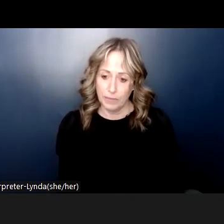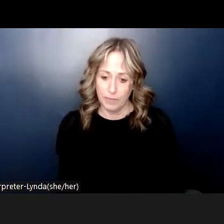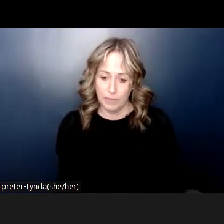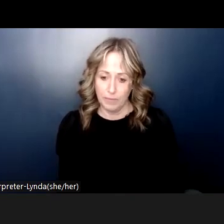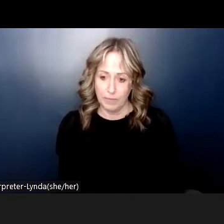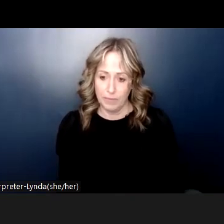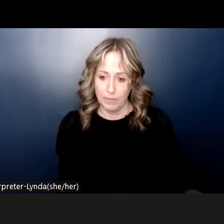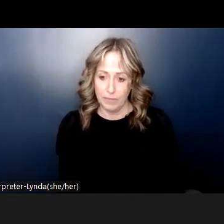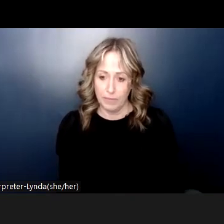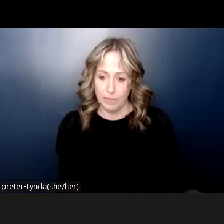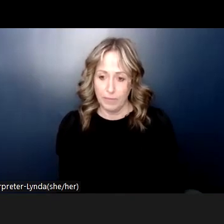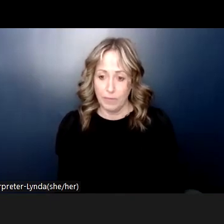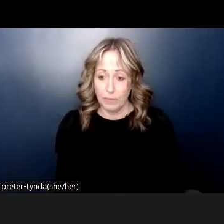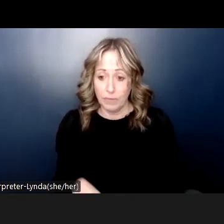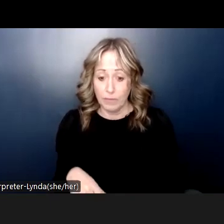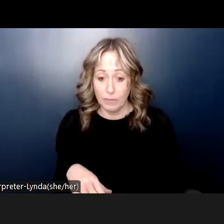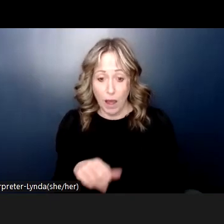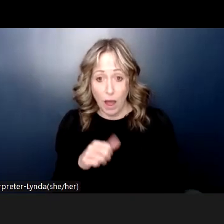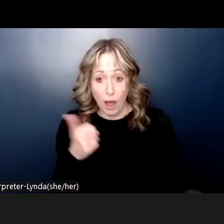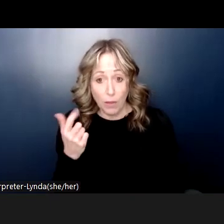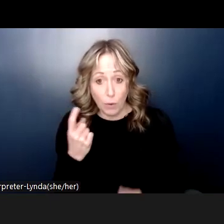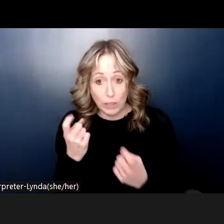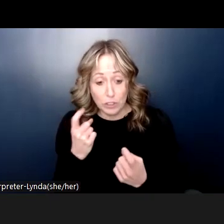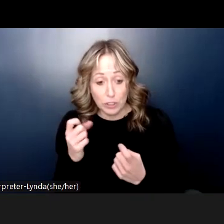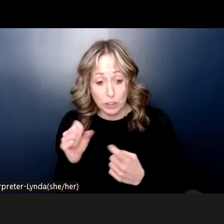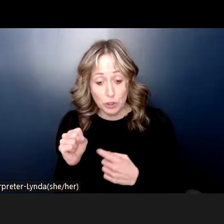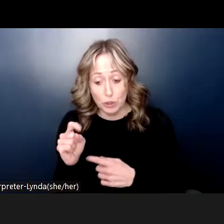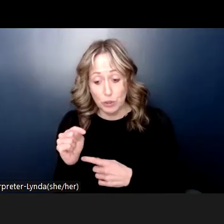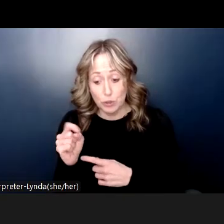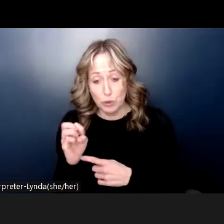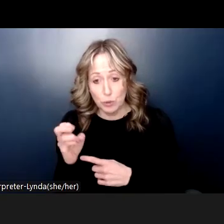Stuart, any other questions? Yeah. Beatrice was,